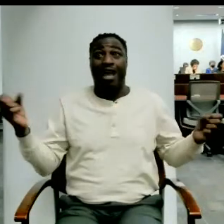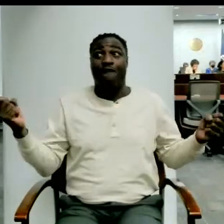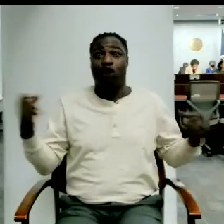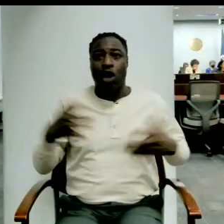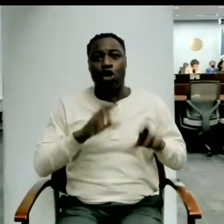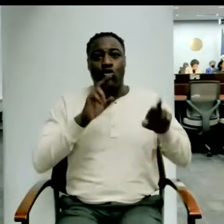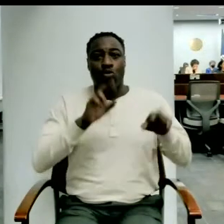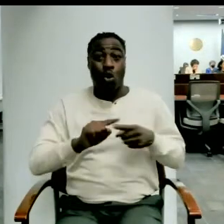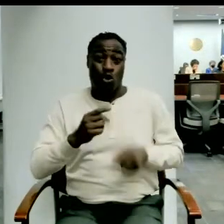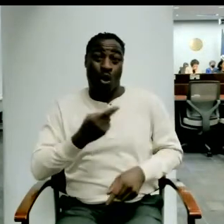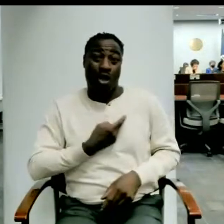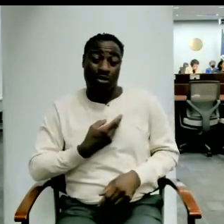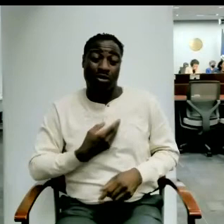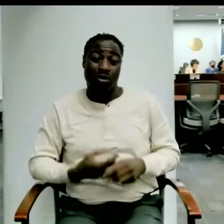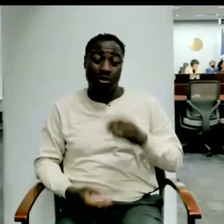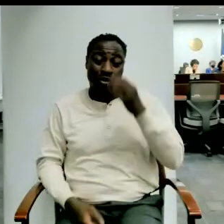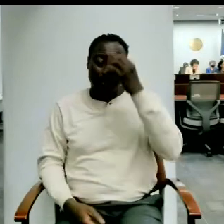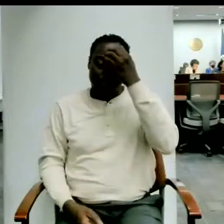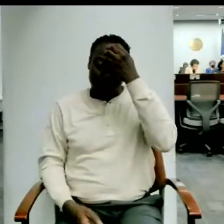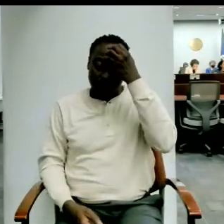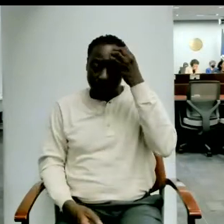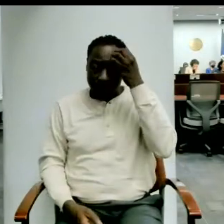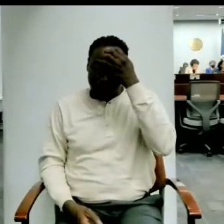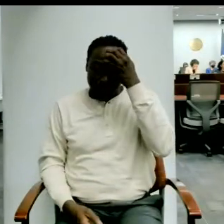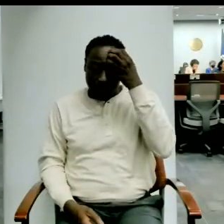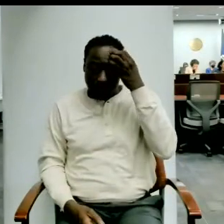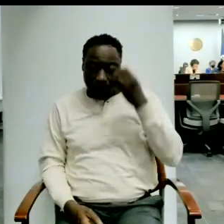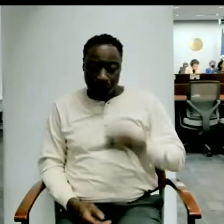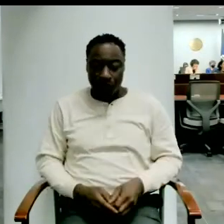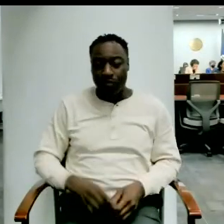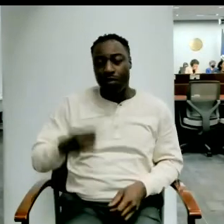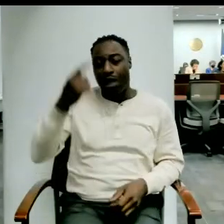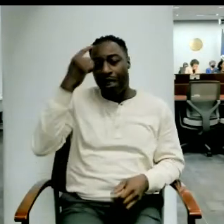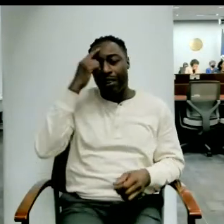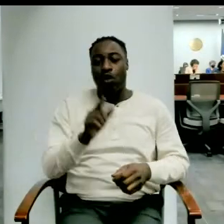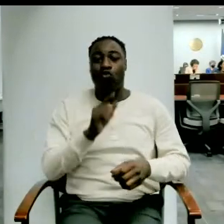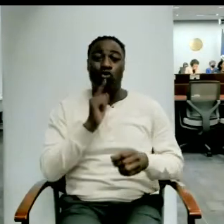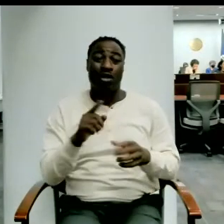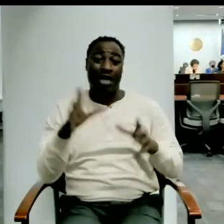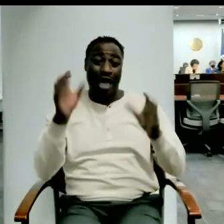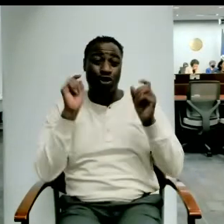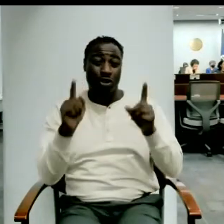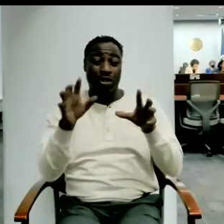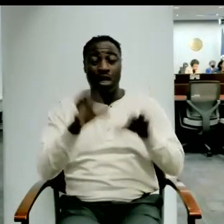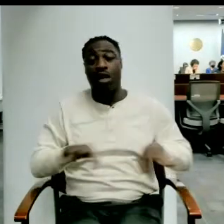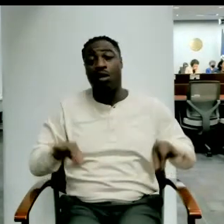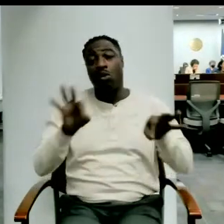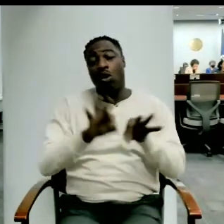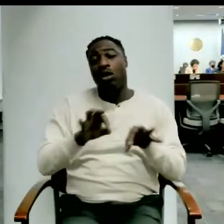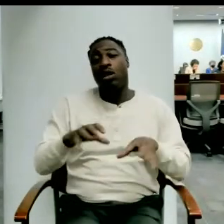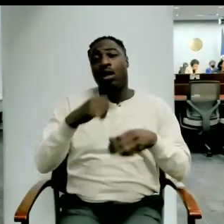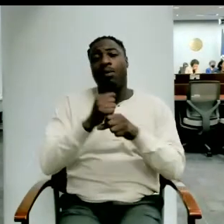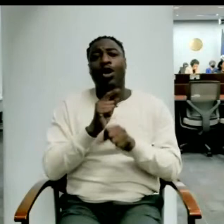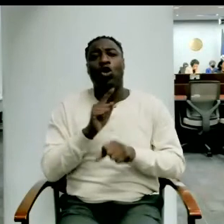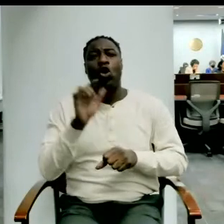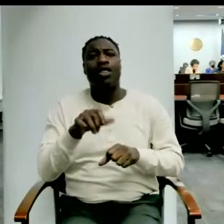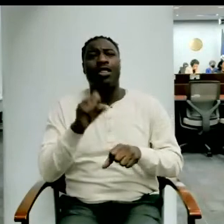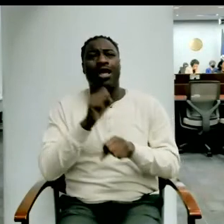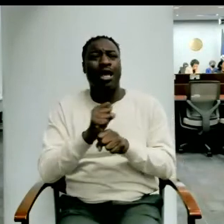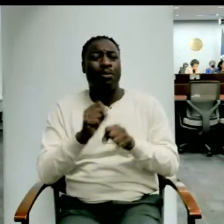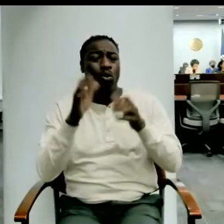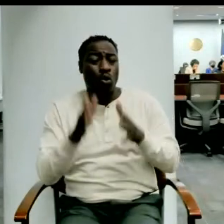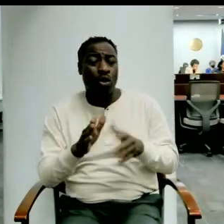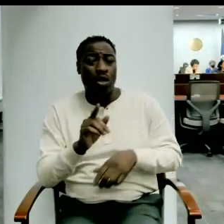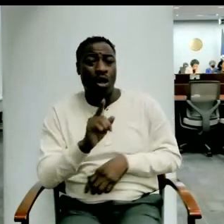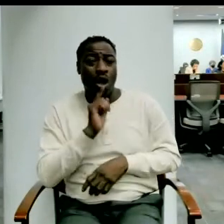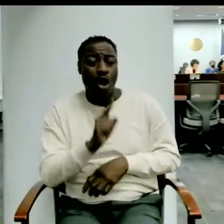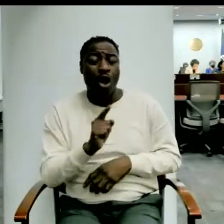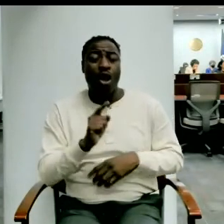Um, I think it is a matter of um education and ensuring that employees are um, are informed of